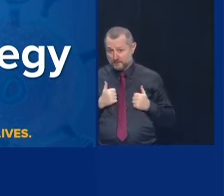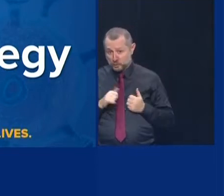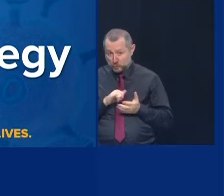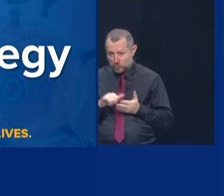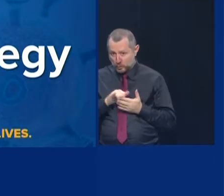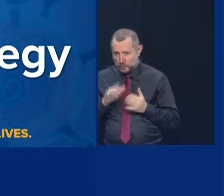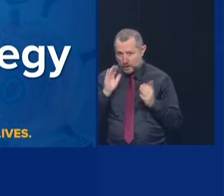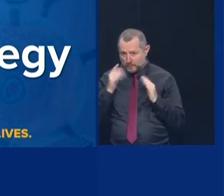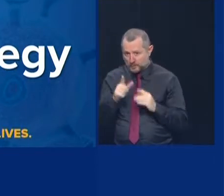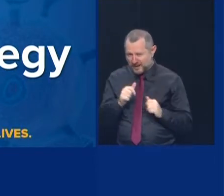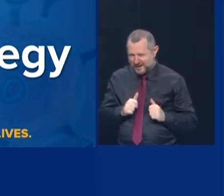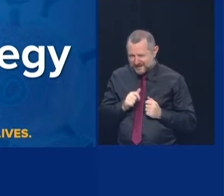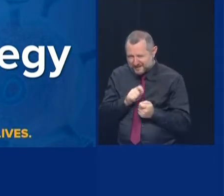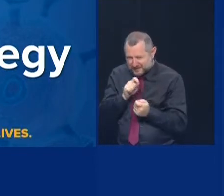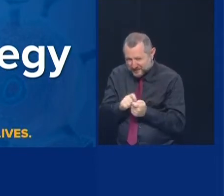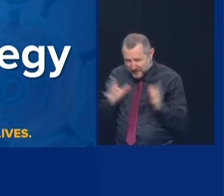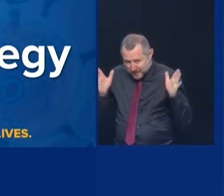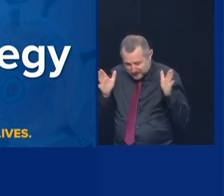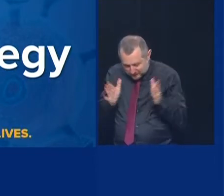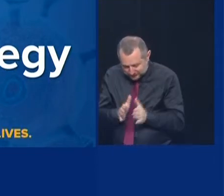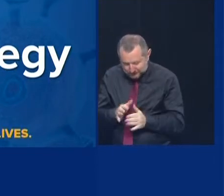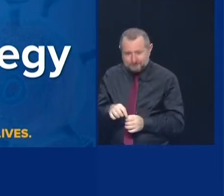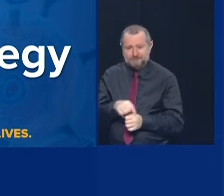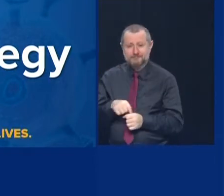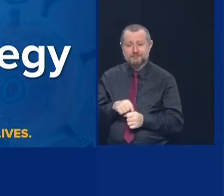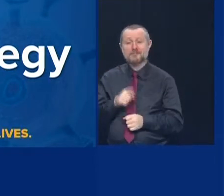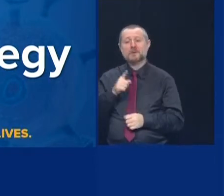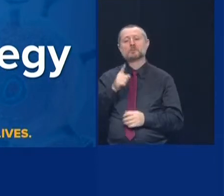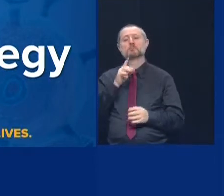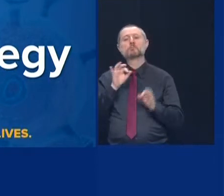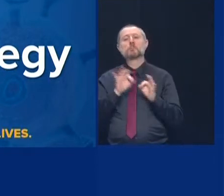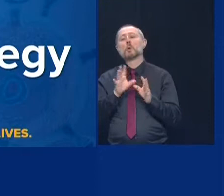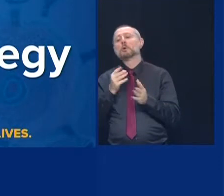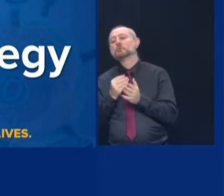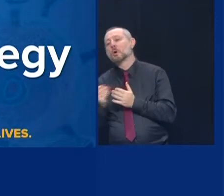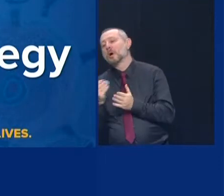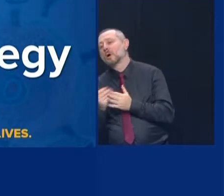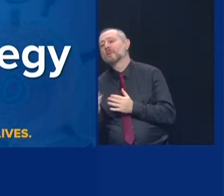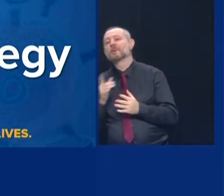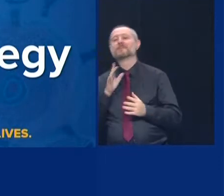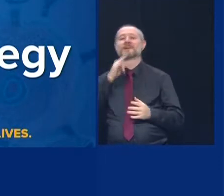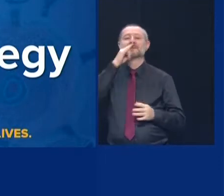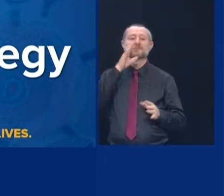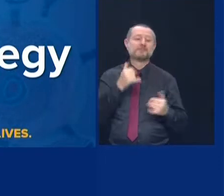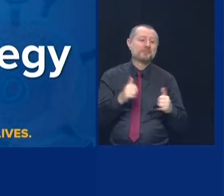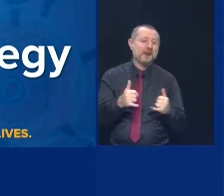WE'RE LOOKING AT THE STATE IN TERMS OF COMMUNITIES. YOU SHOULD LOOK AT THE STATE IN TERMS OF YOUR COMMUNITY.